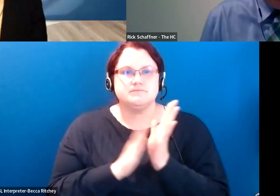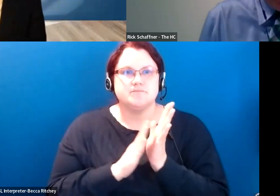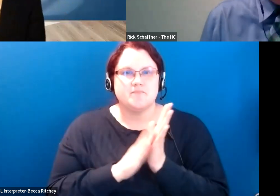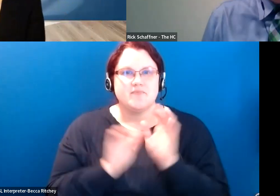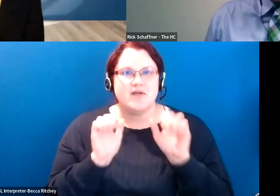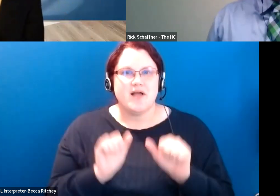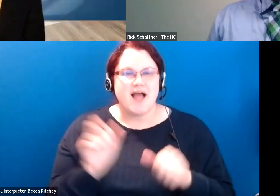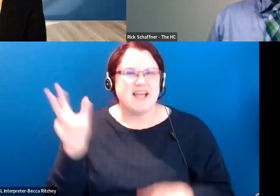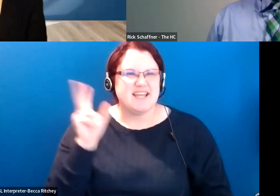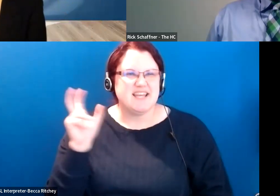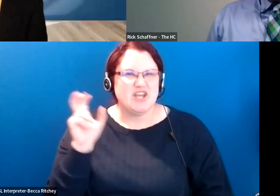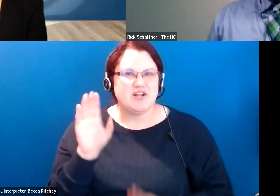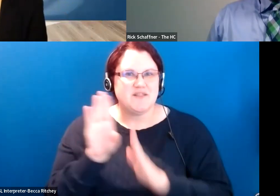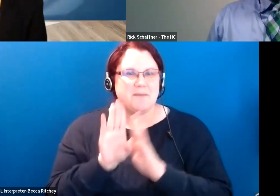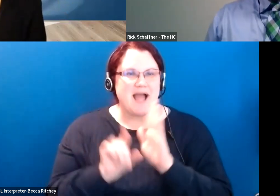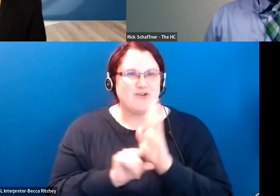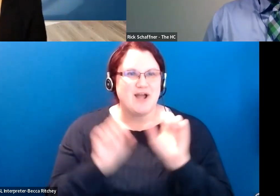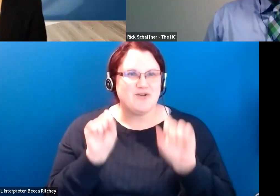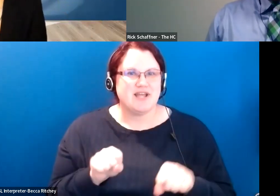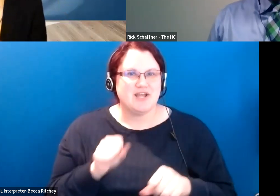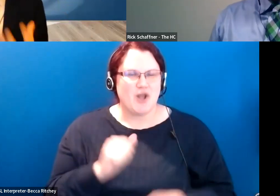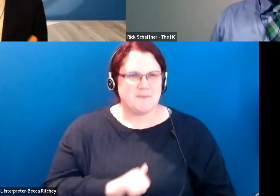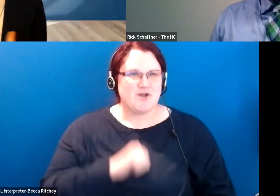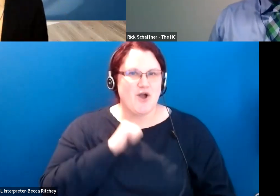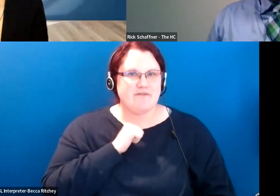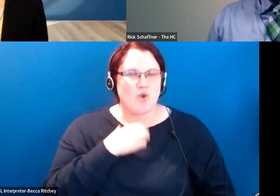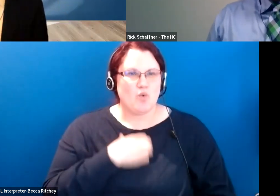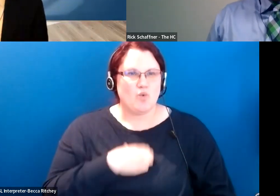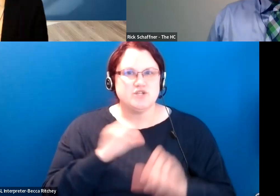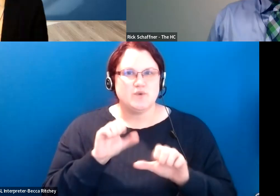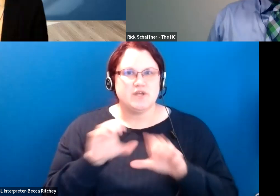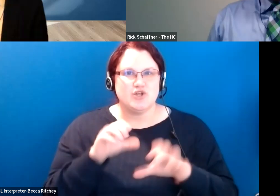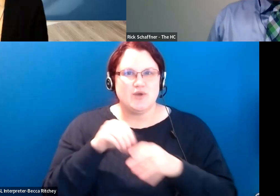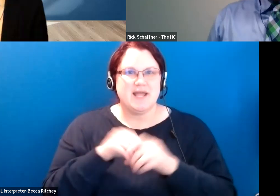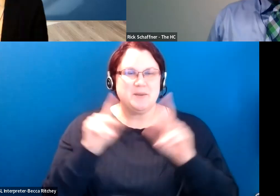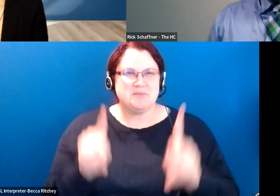I can just hear it in the background. I'm confident. I do wish we could do this in person, so much.